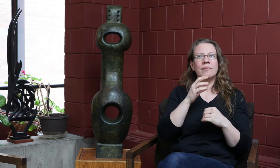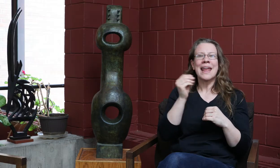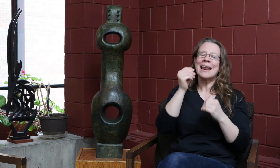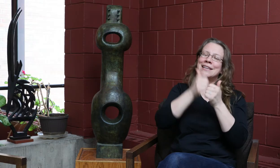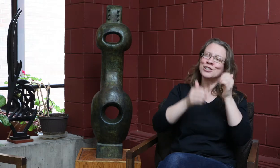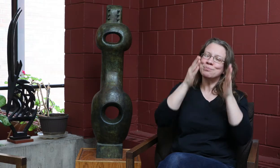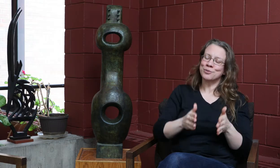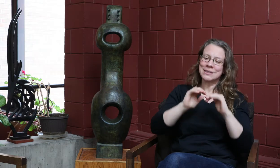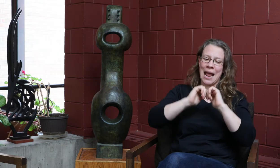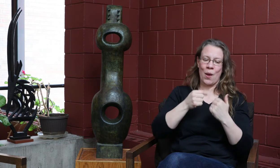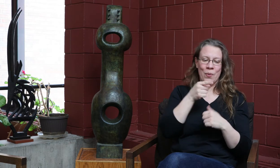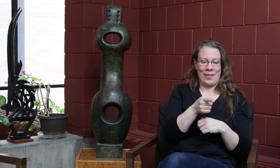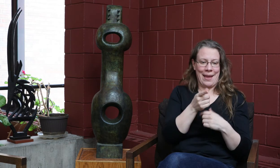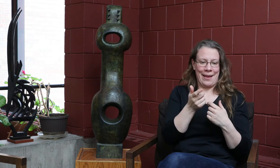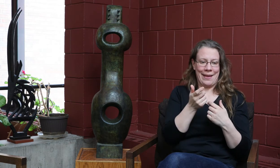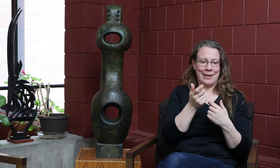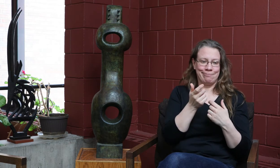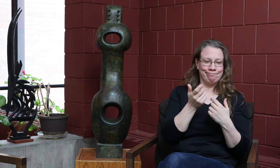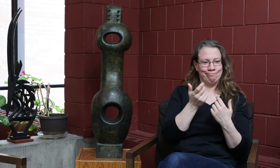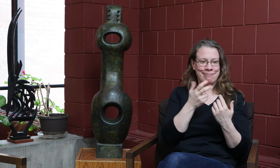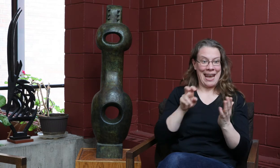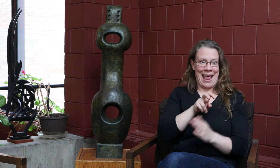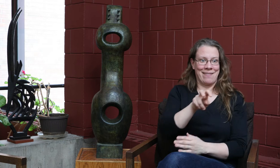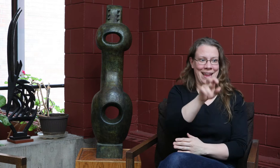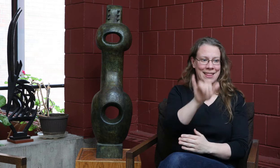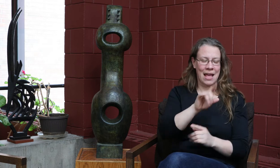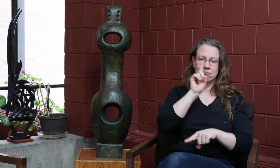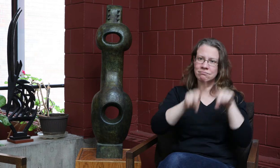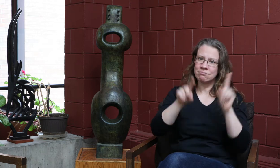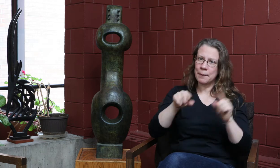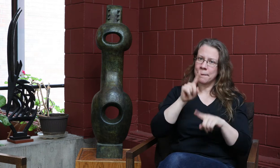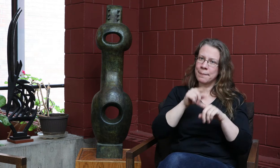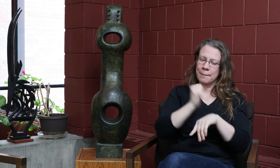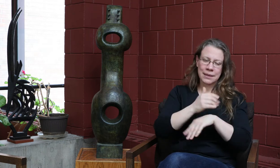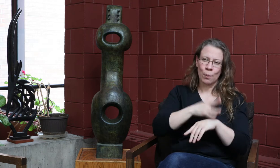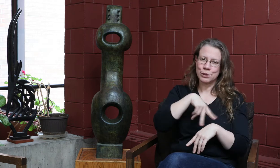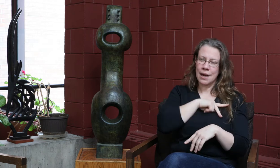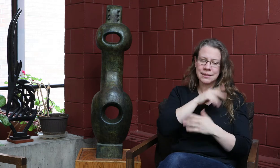And how that affects each person’s navigation through language acquisition, based on personality.